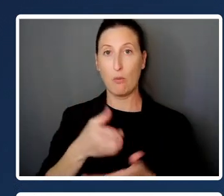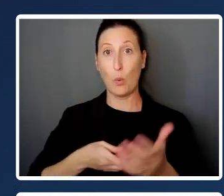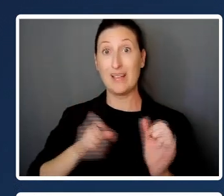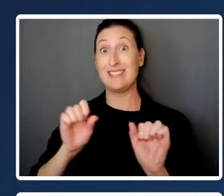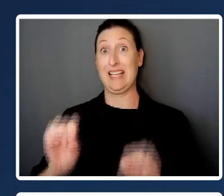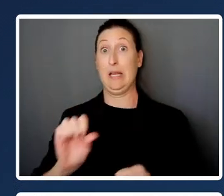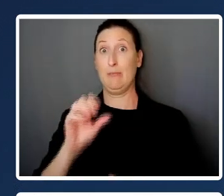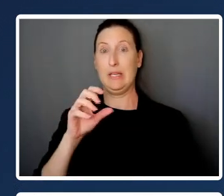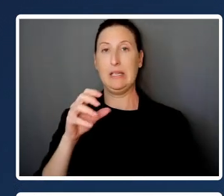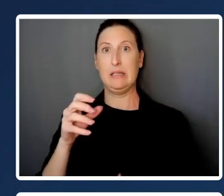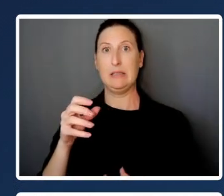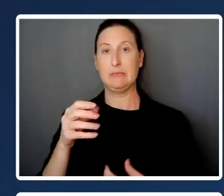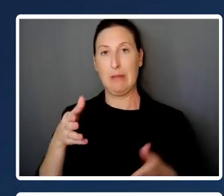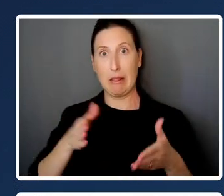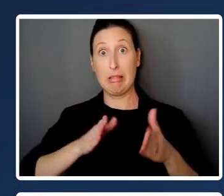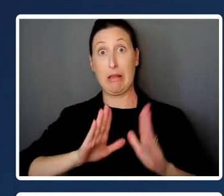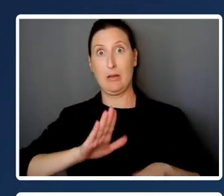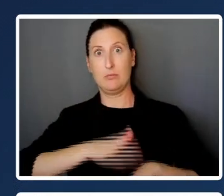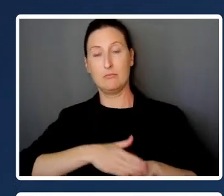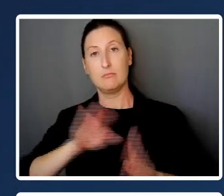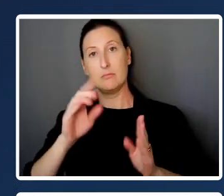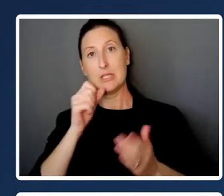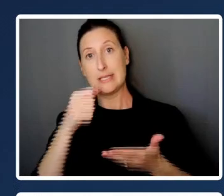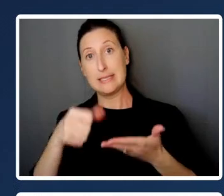we started brainstorming ideas under different categories. So,